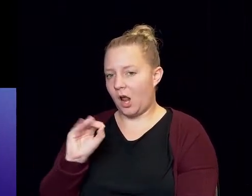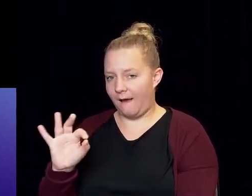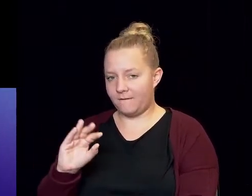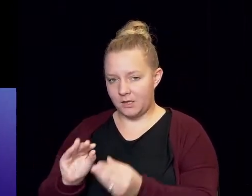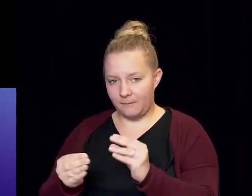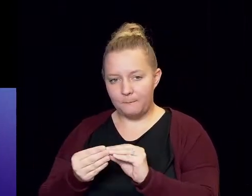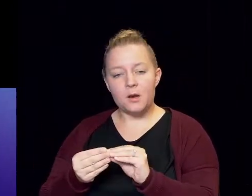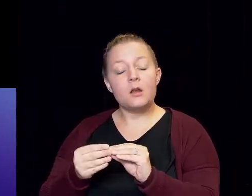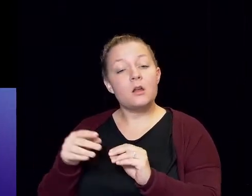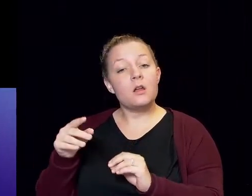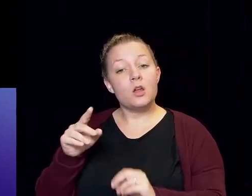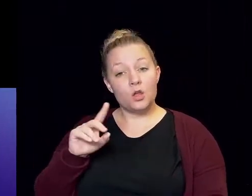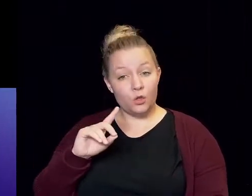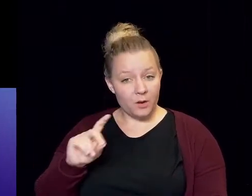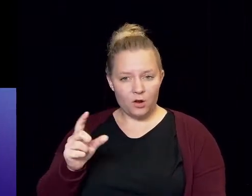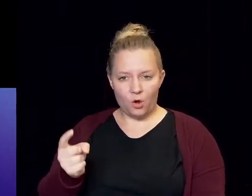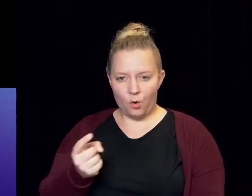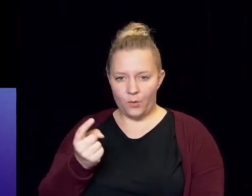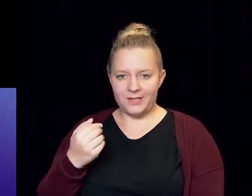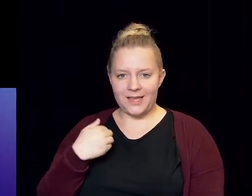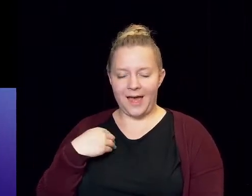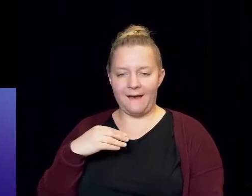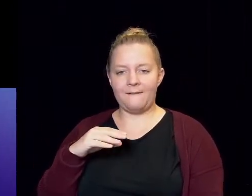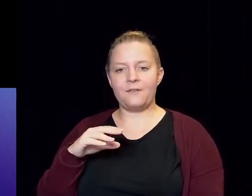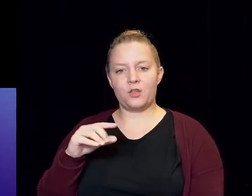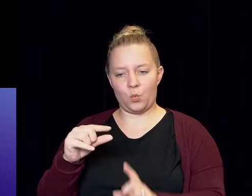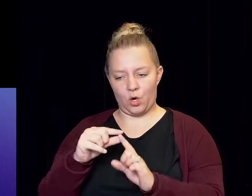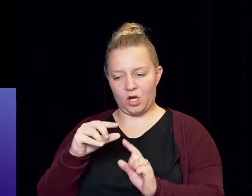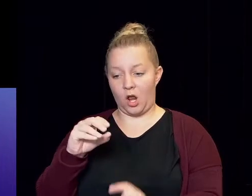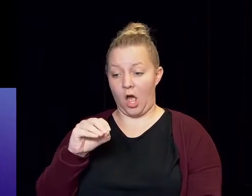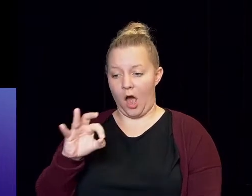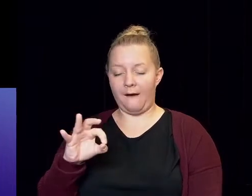Since the questions always have this word "of" there, it might be a really good thing to jot